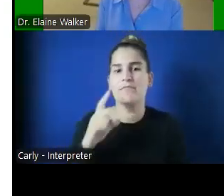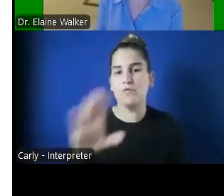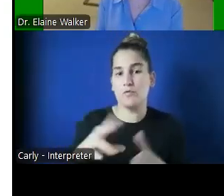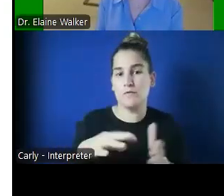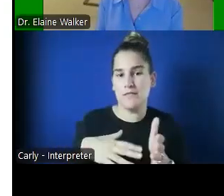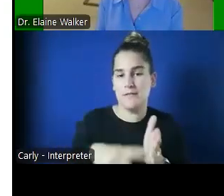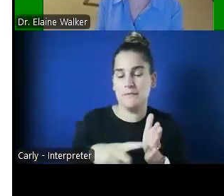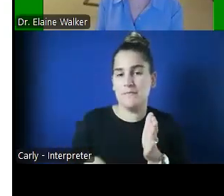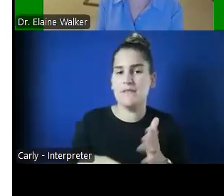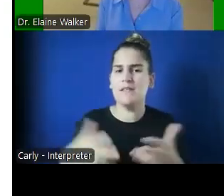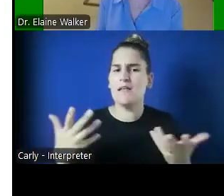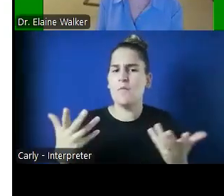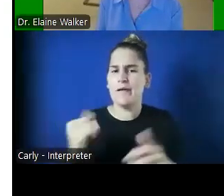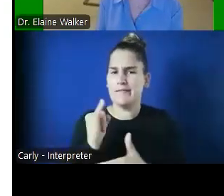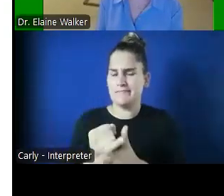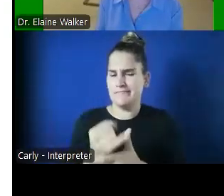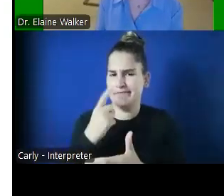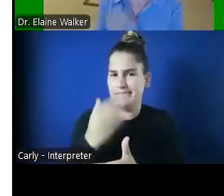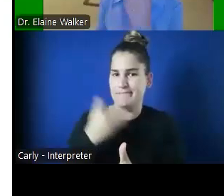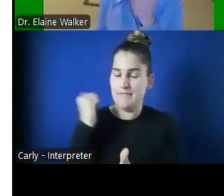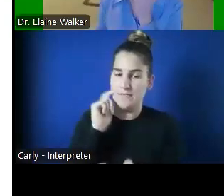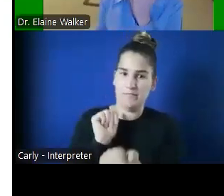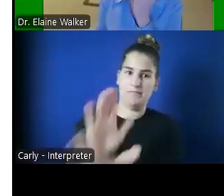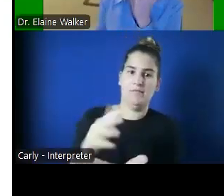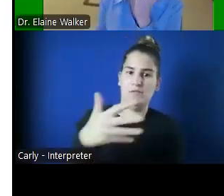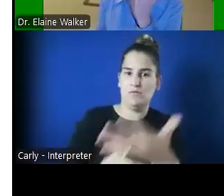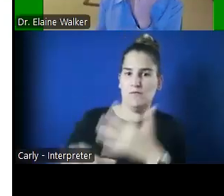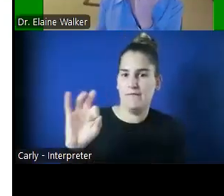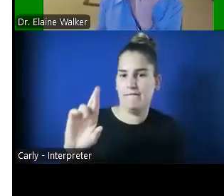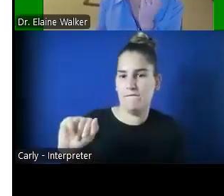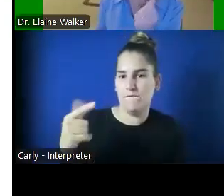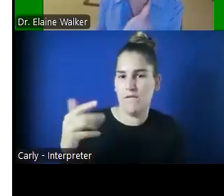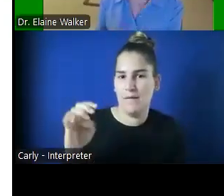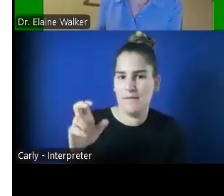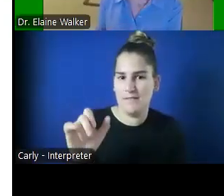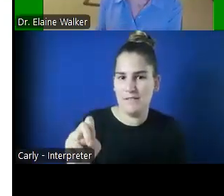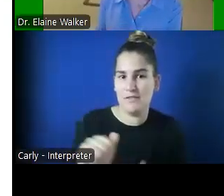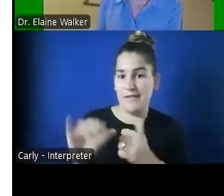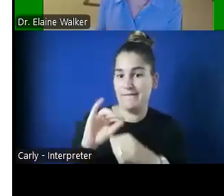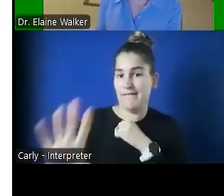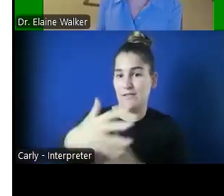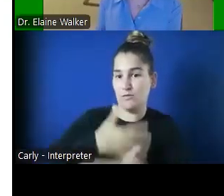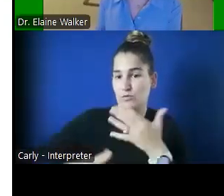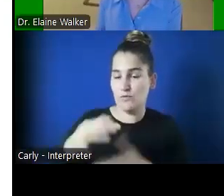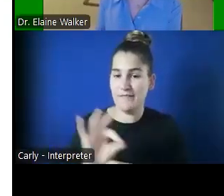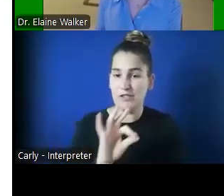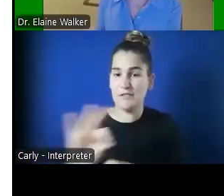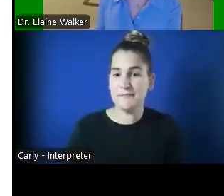be appropriate to address social fragmentation and its Associated impacts on social functioning